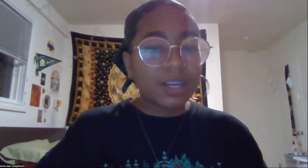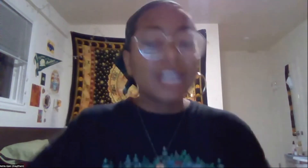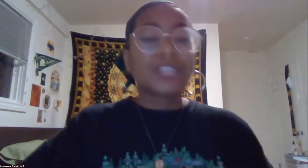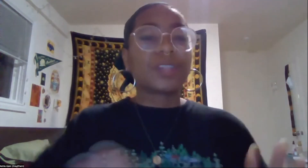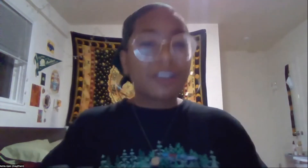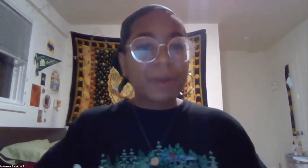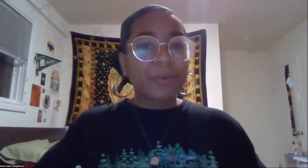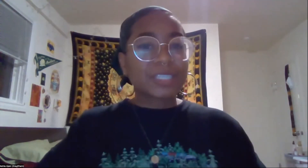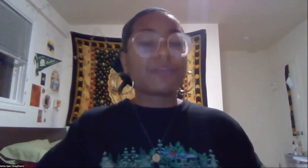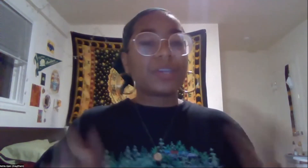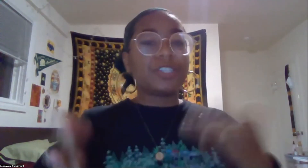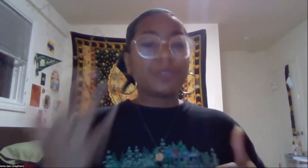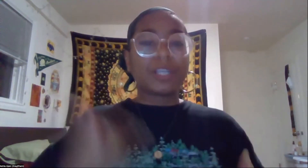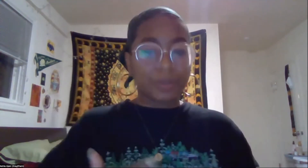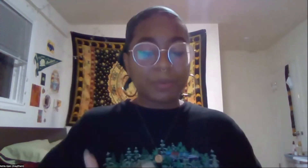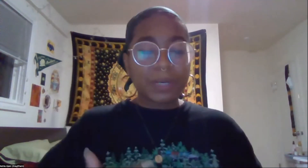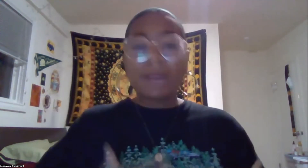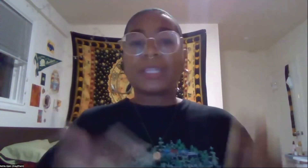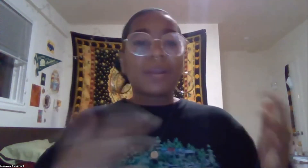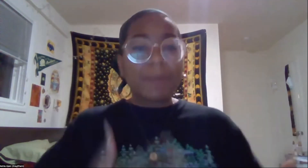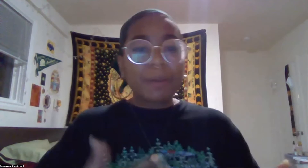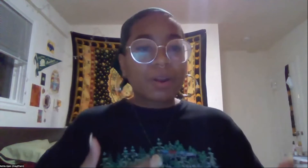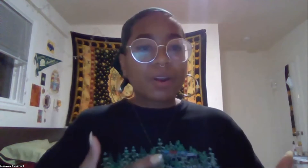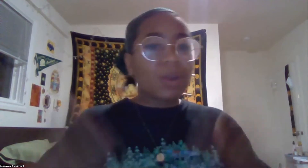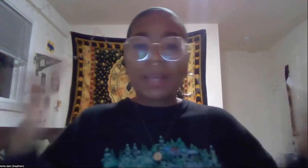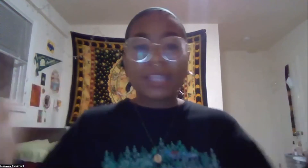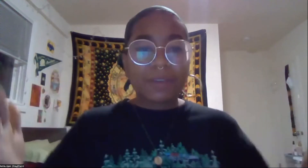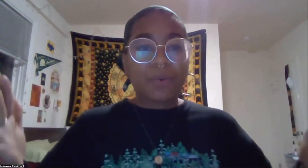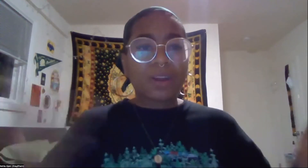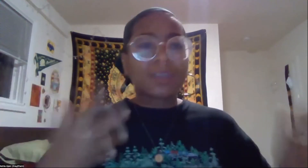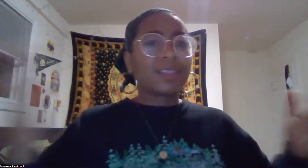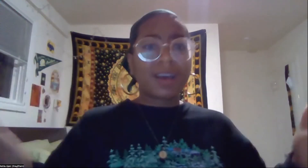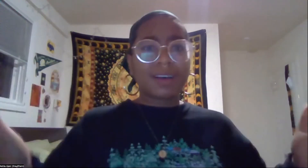So a lot of my work is like very doom and gloom. But then I remember what am I living for? Love.